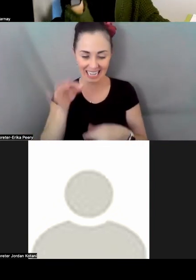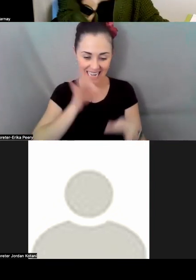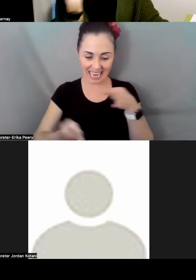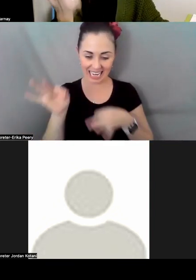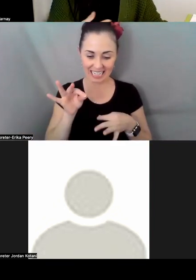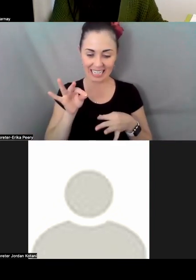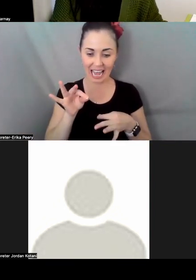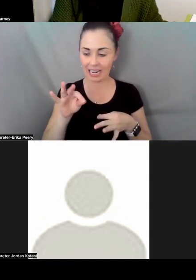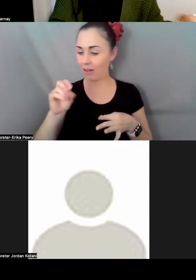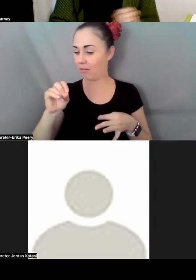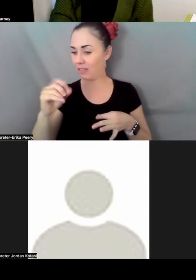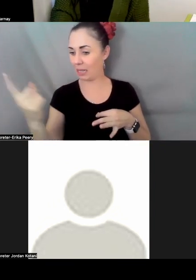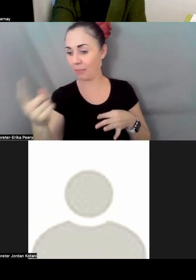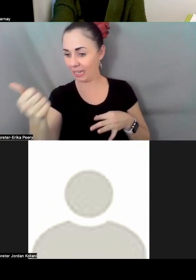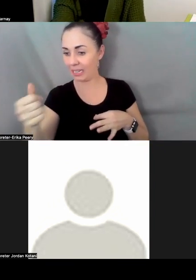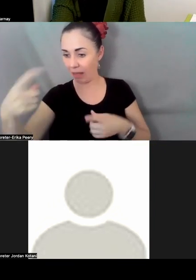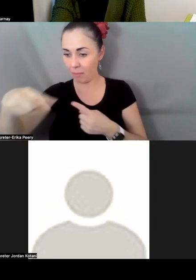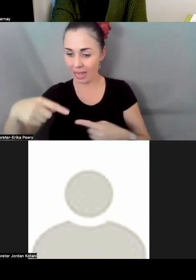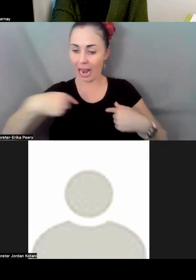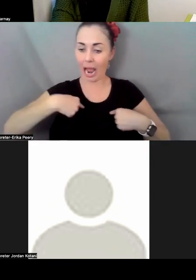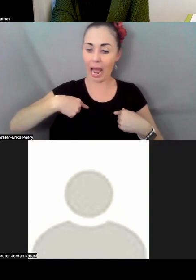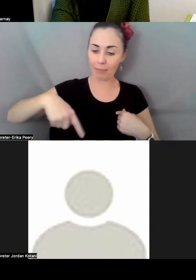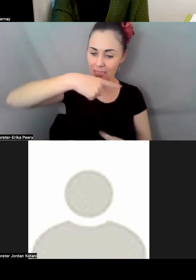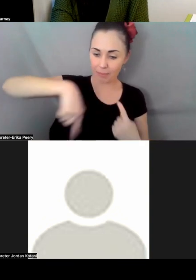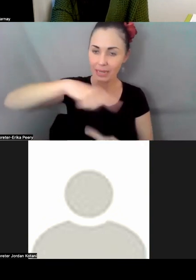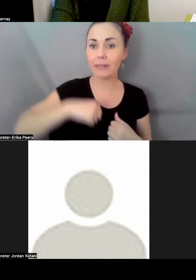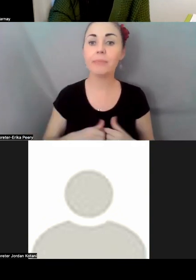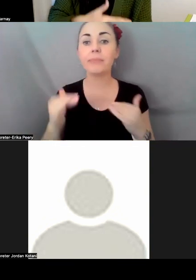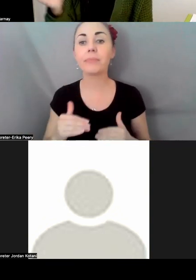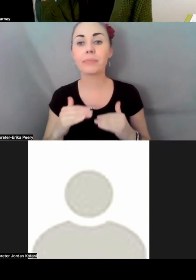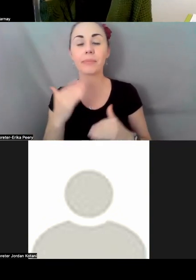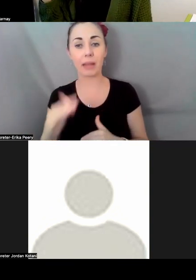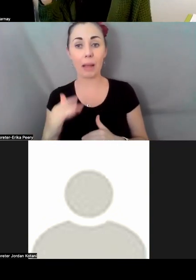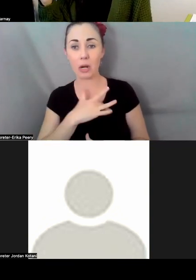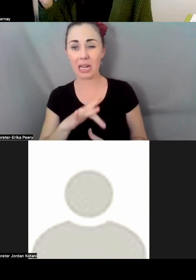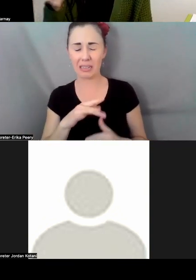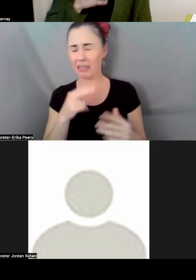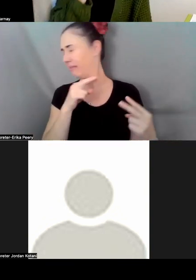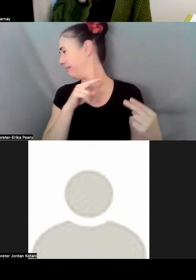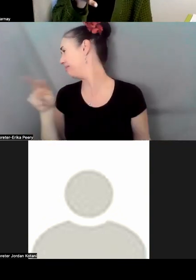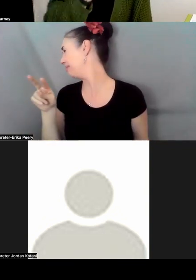make the world around you spin. Hypersensitive kiddos will look away. Can't look at your face.